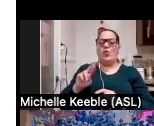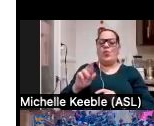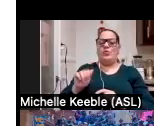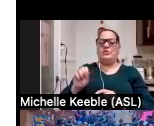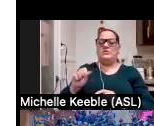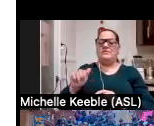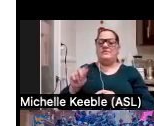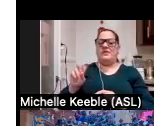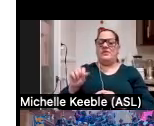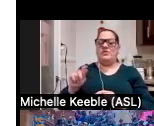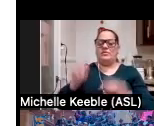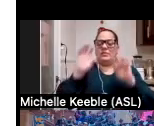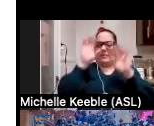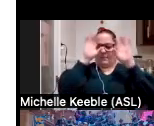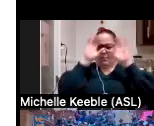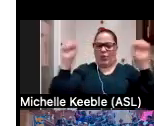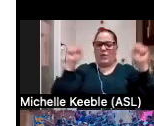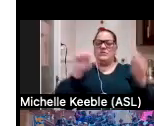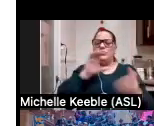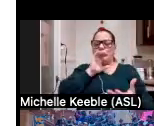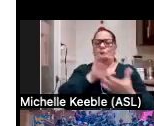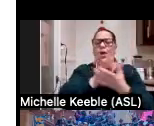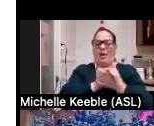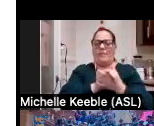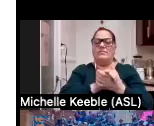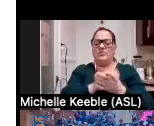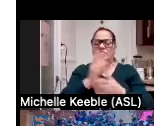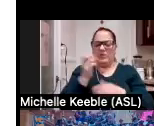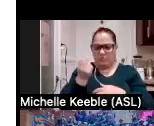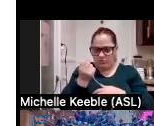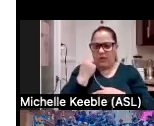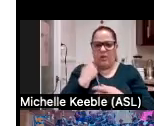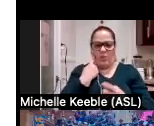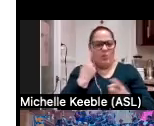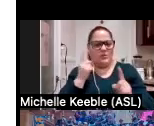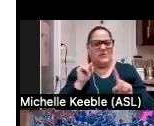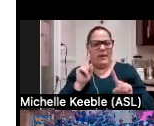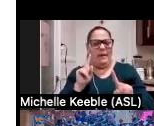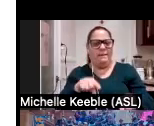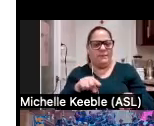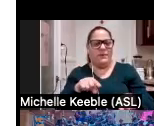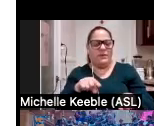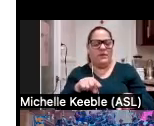um to get a better understanding of what we were facing regarding the uh the cost of war